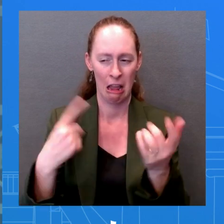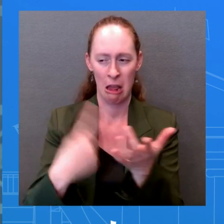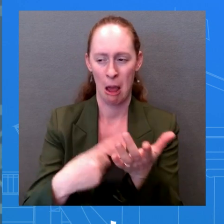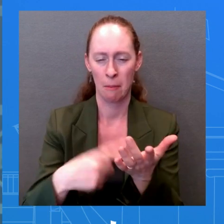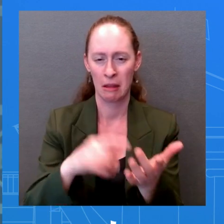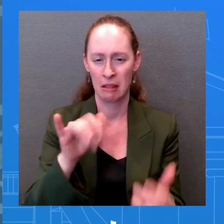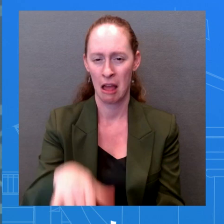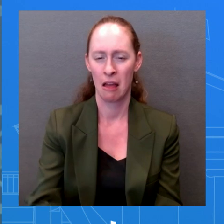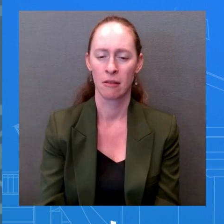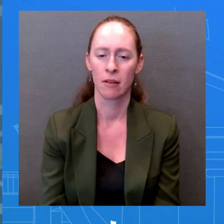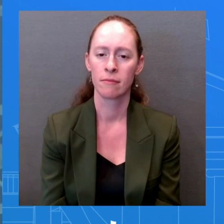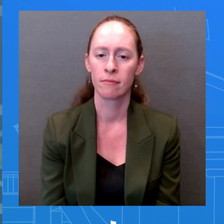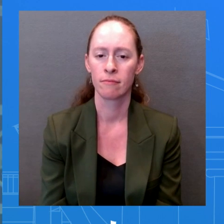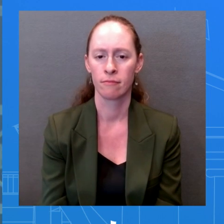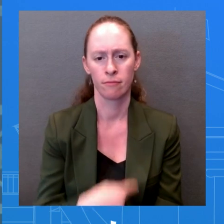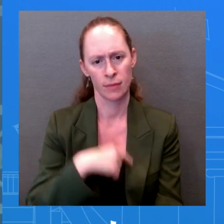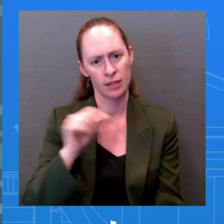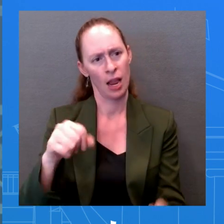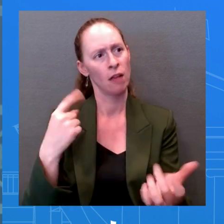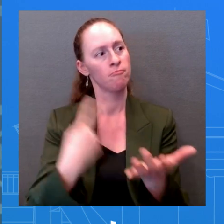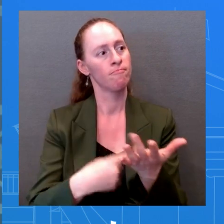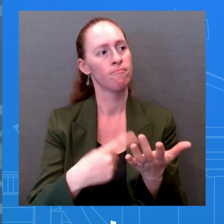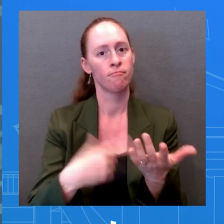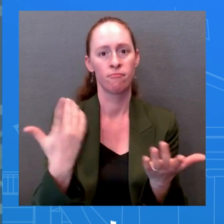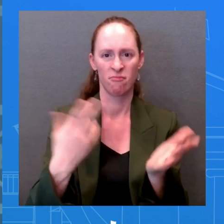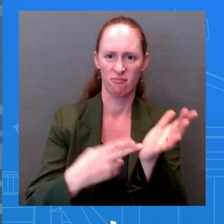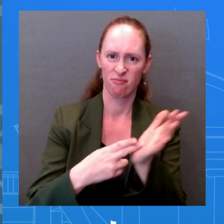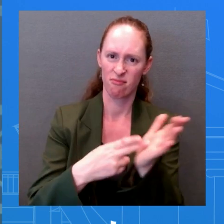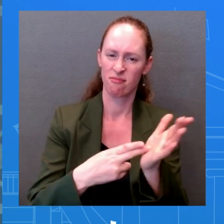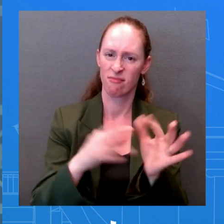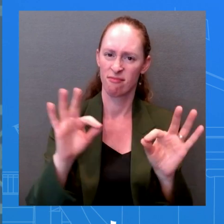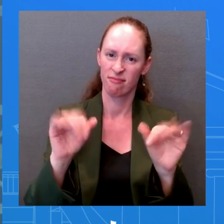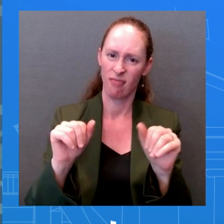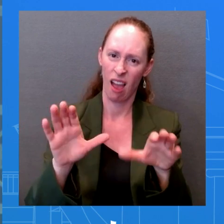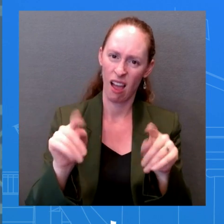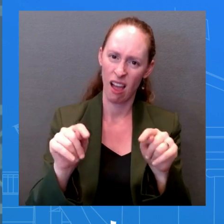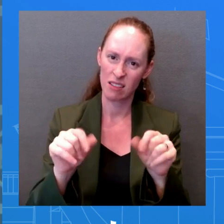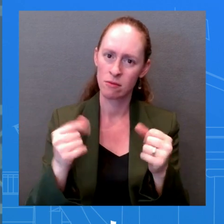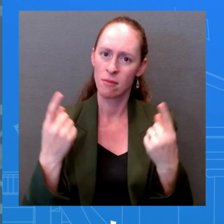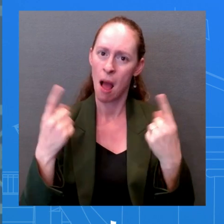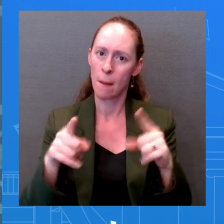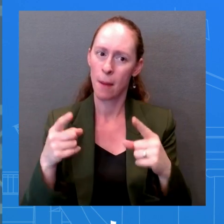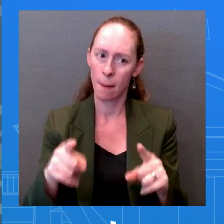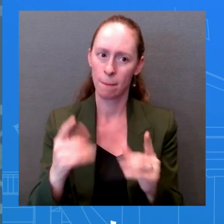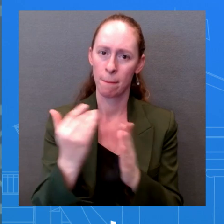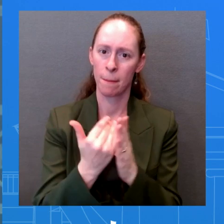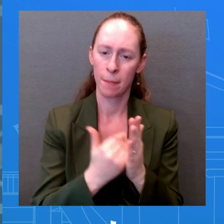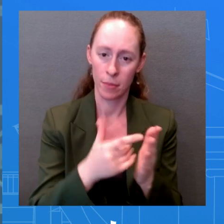90 percent of people who are making less than $75,000 a year. That matters, and it's going to be a game changer.